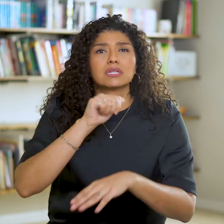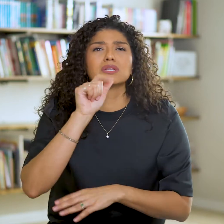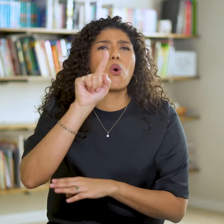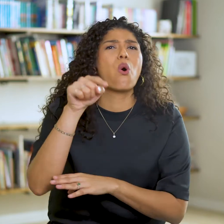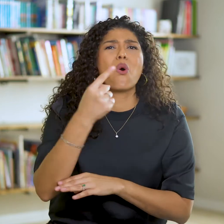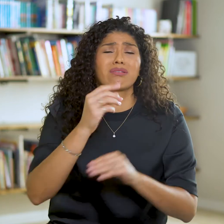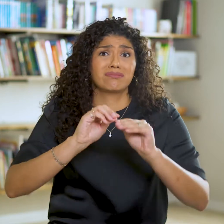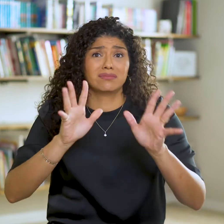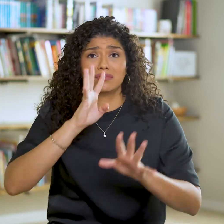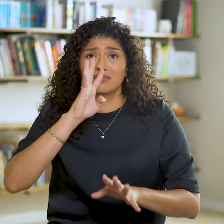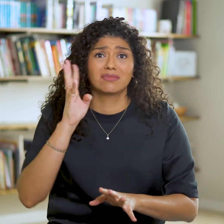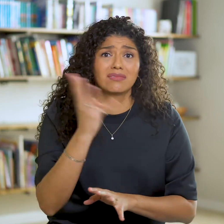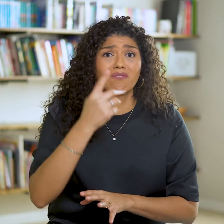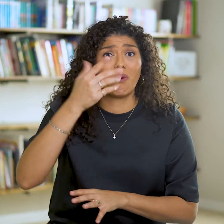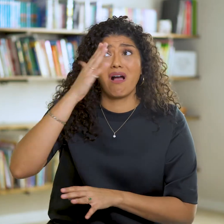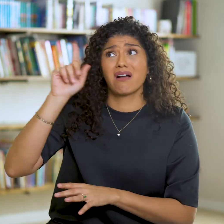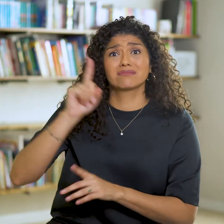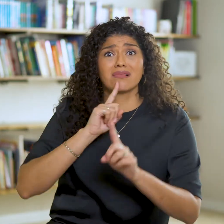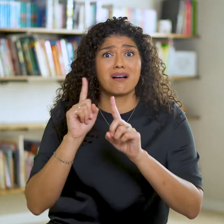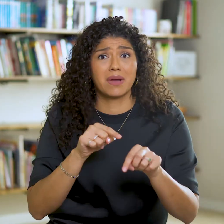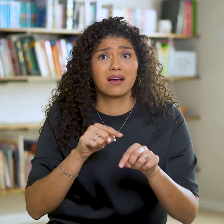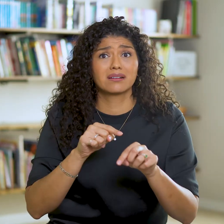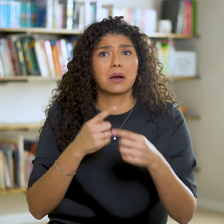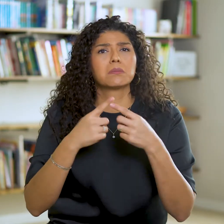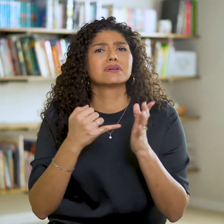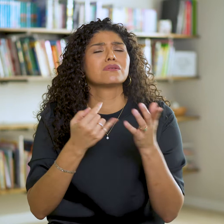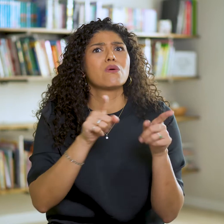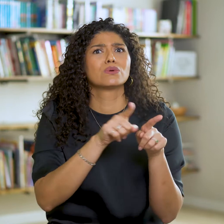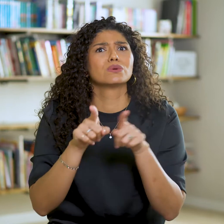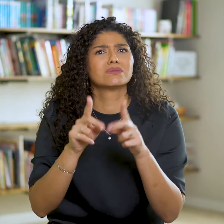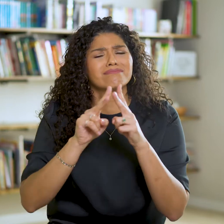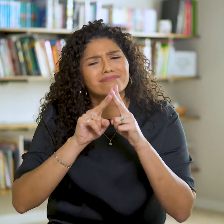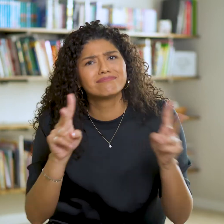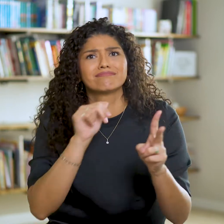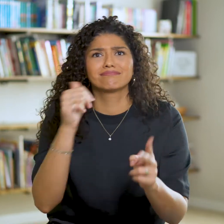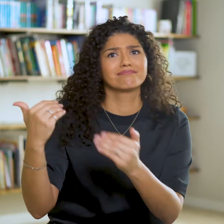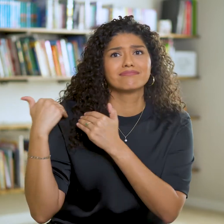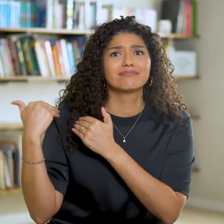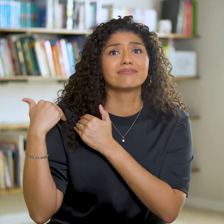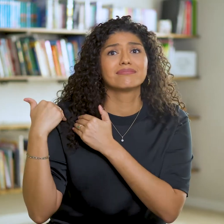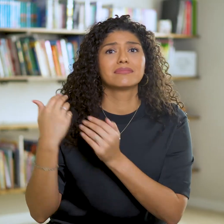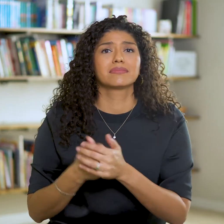may not be blatant disregard for God’s commands, but it’s carelessness at best.